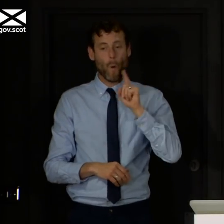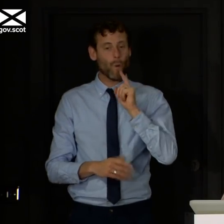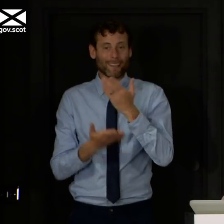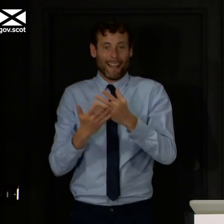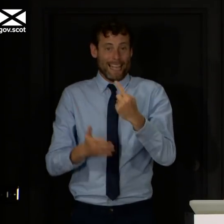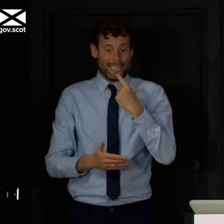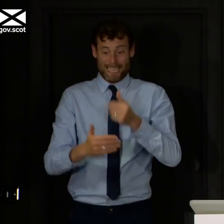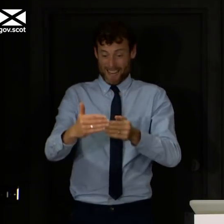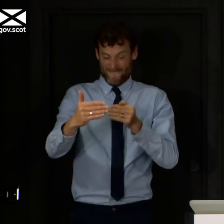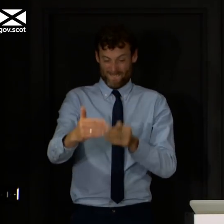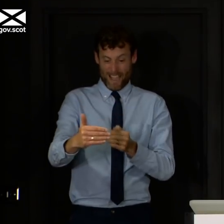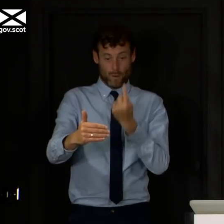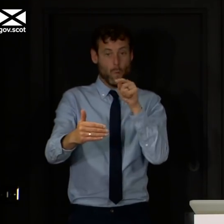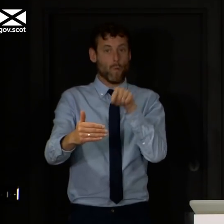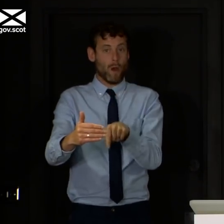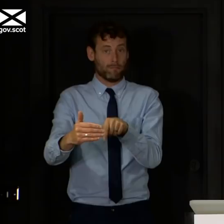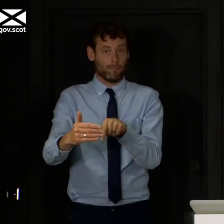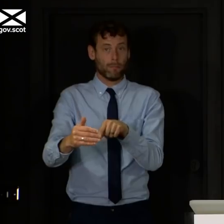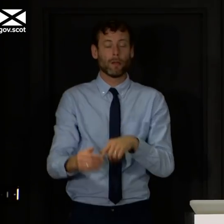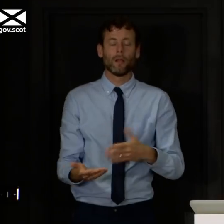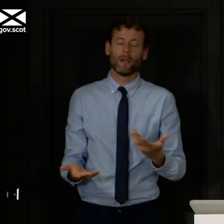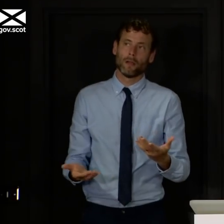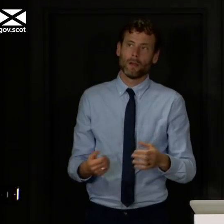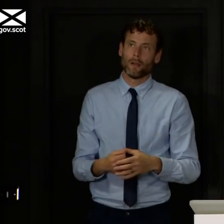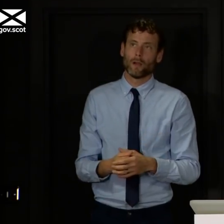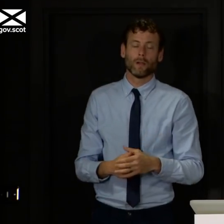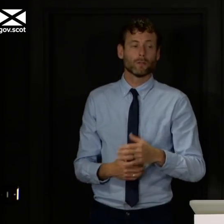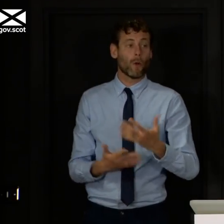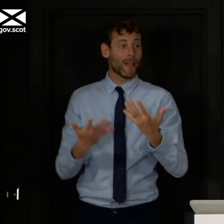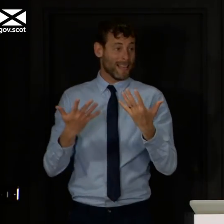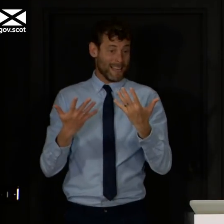context here, we have got even now, when we see the data going so firmly in the right